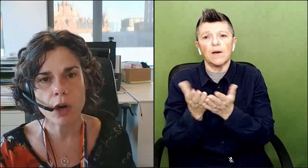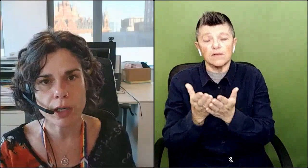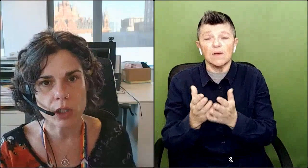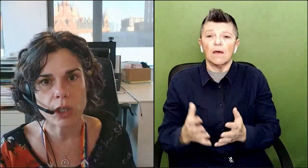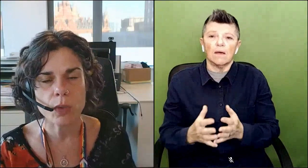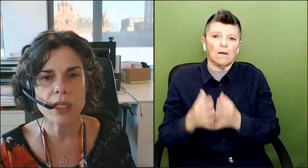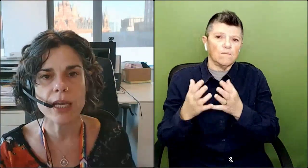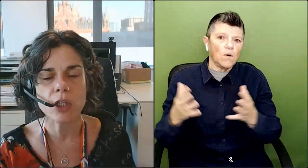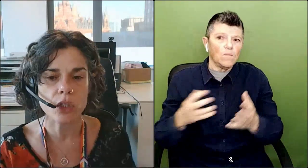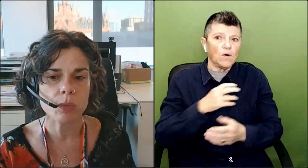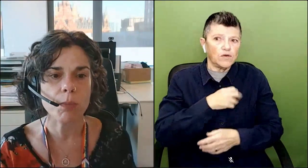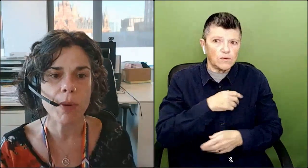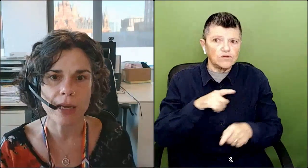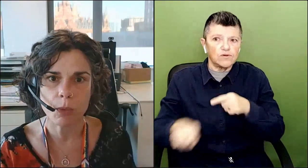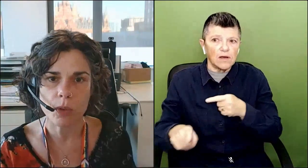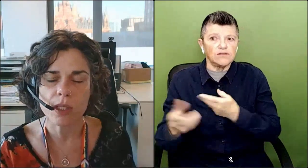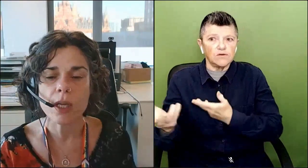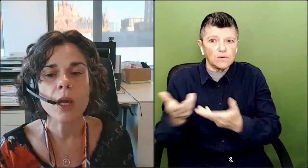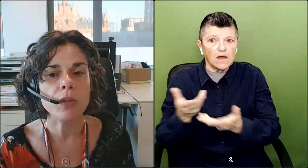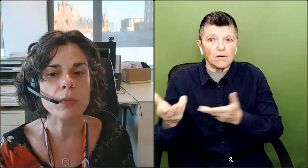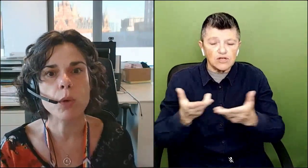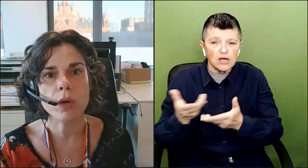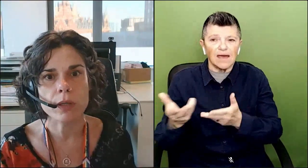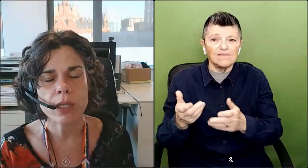trying to negotiate adjustment passports with employers.